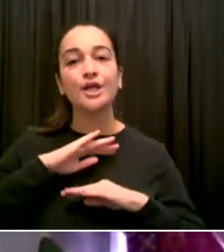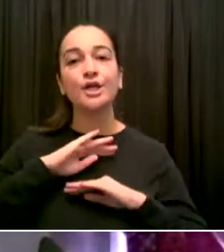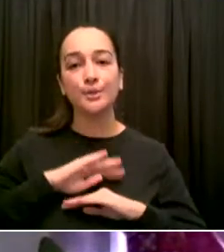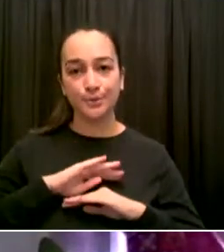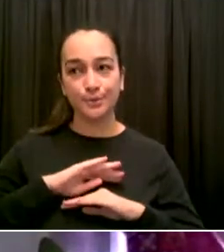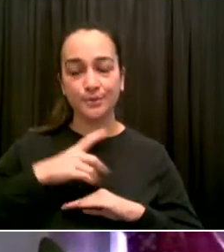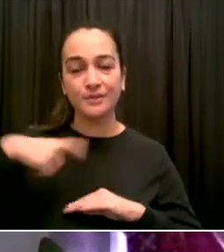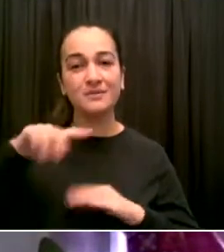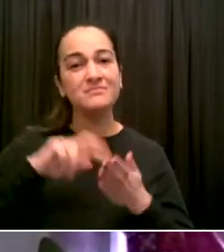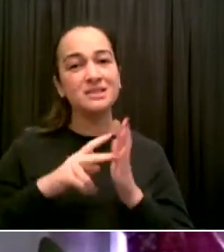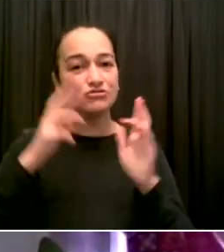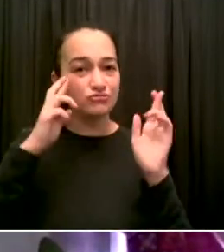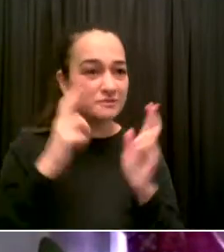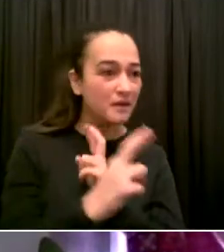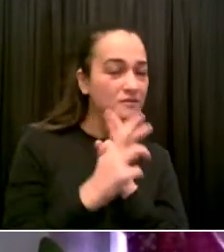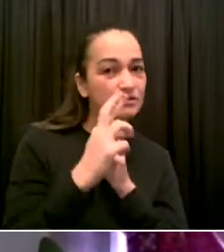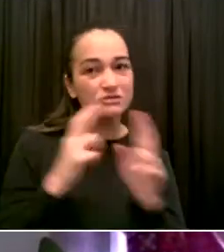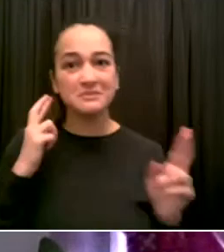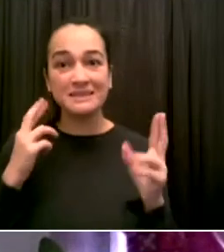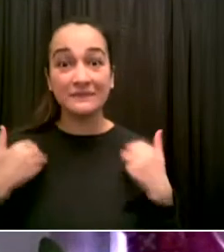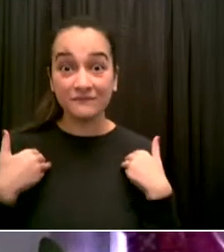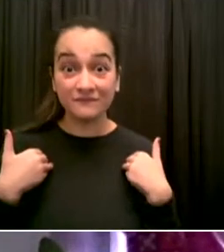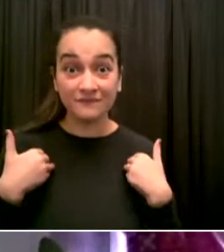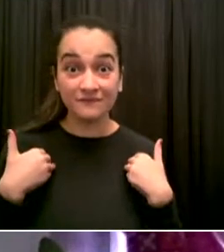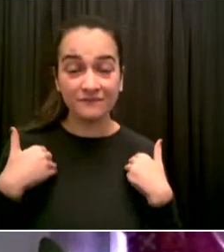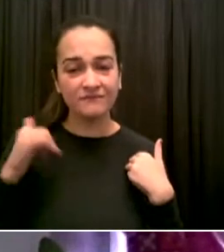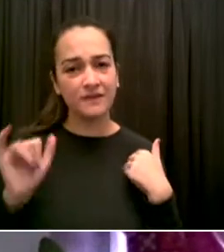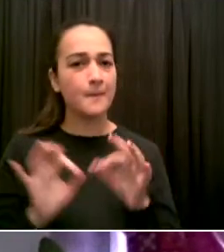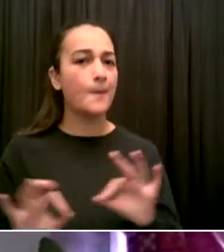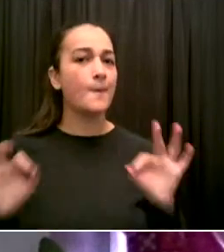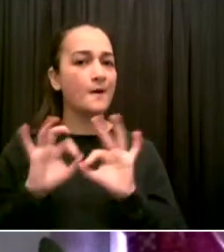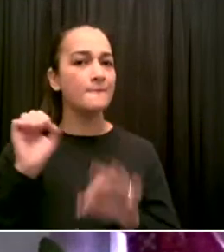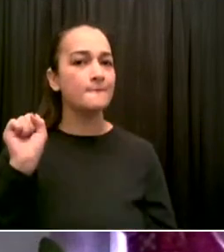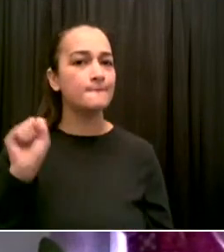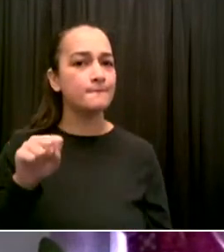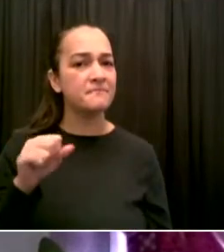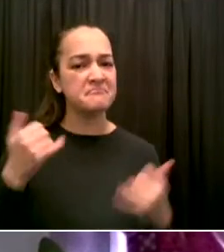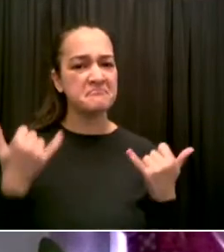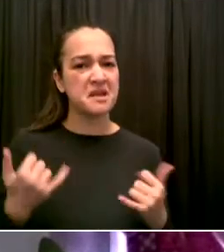IT'S BEEN REALLY A GENEROUS EXCHANGE OF HTE AUDIENCE AND